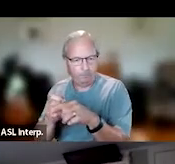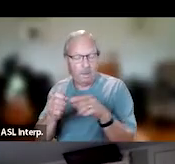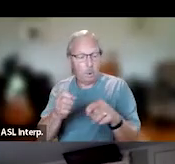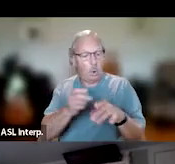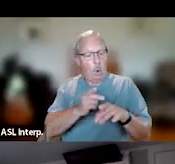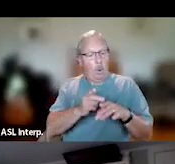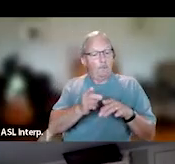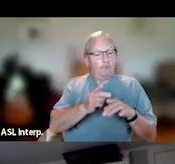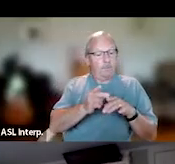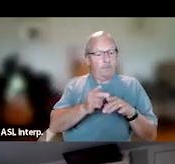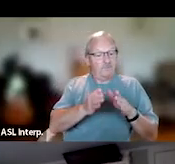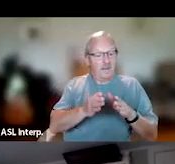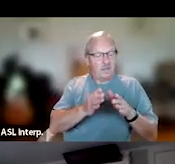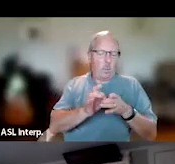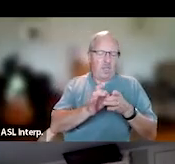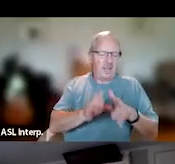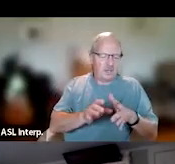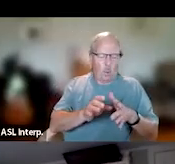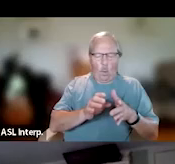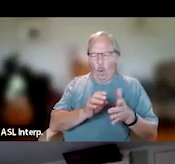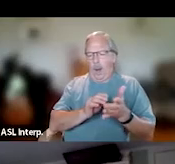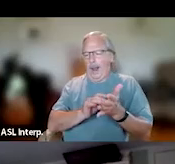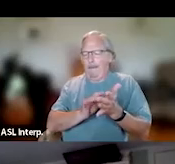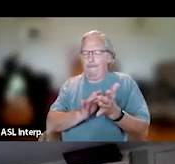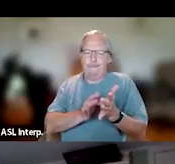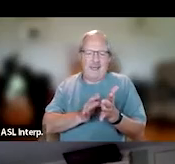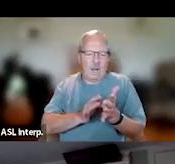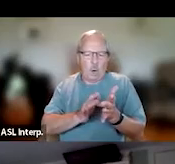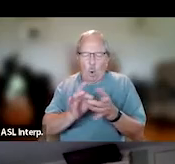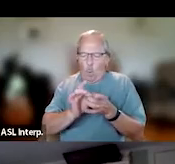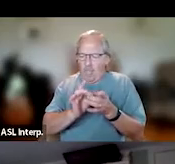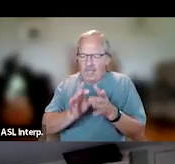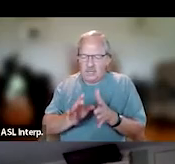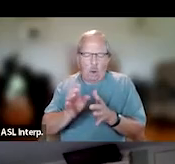or medical relations officer, they're called PROs or MROs.